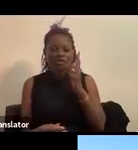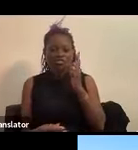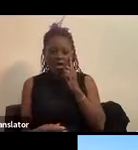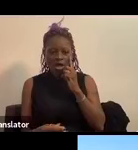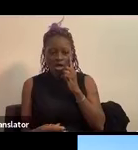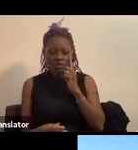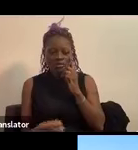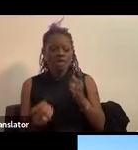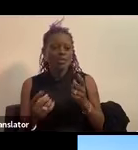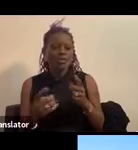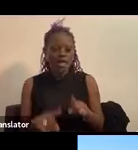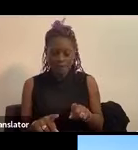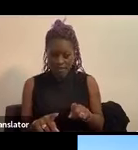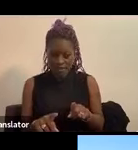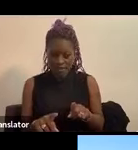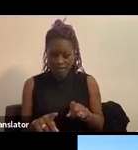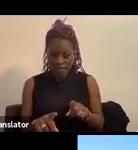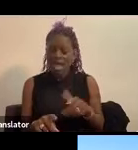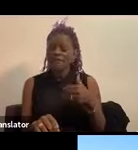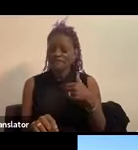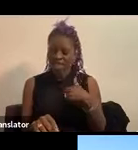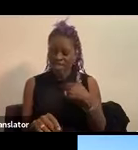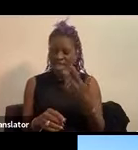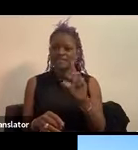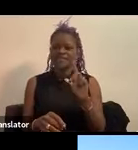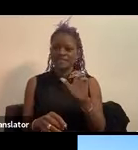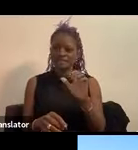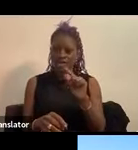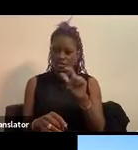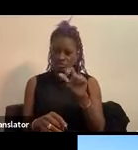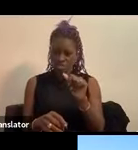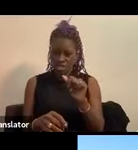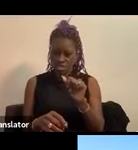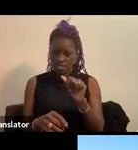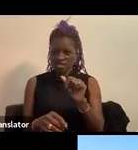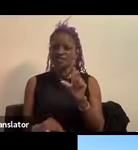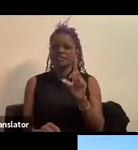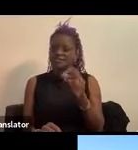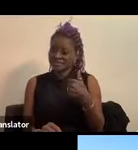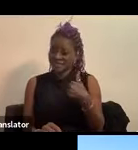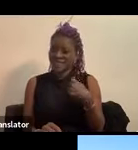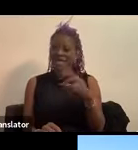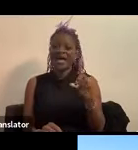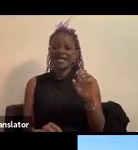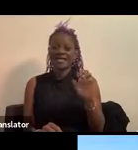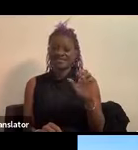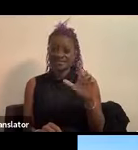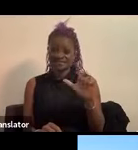and we really it is tragic, as you say, that particularly given that the vaccine